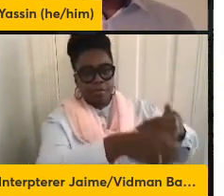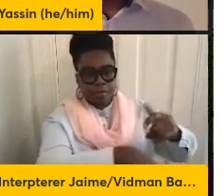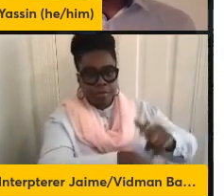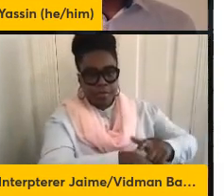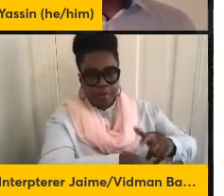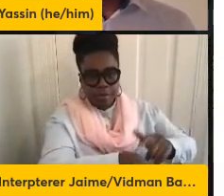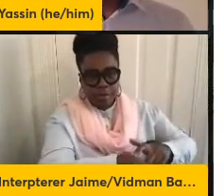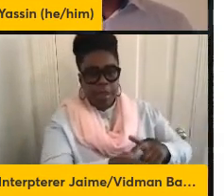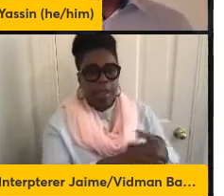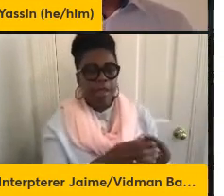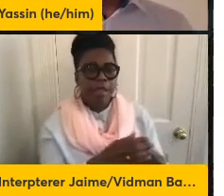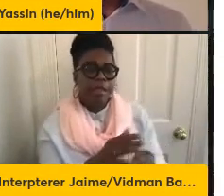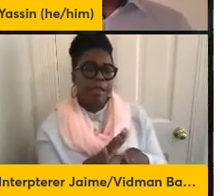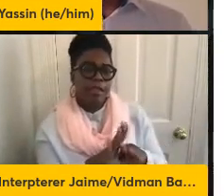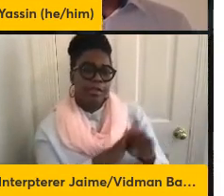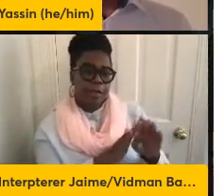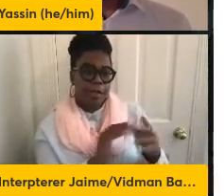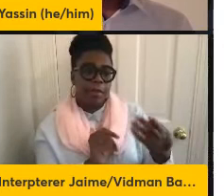they develop hyperglycemia and diabetes.